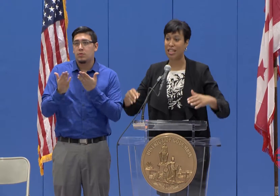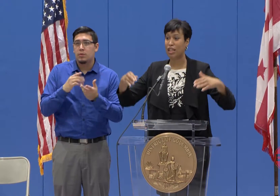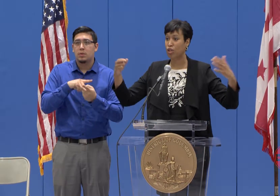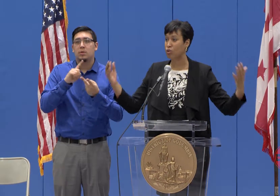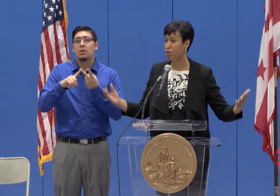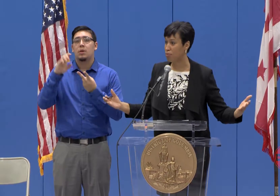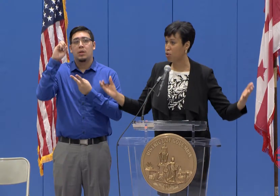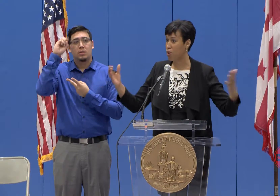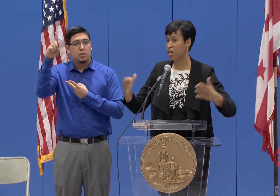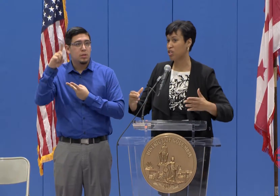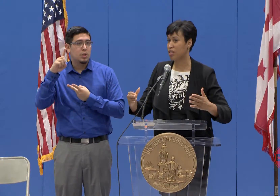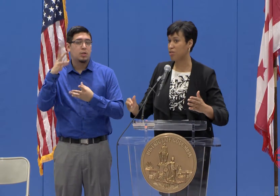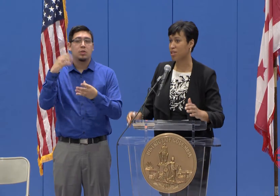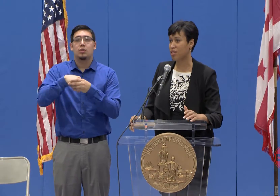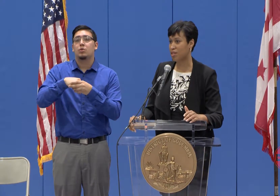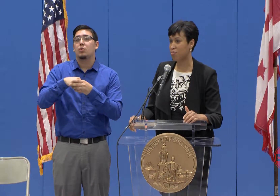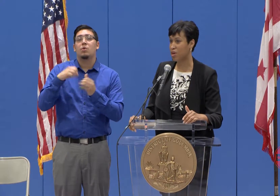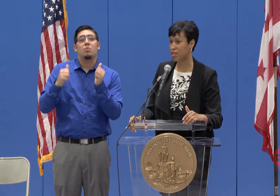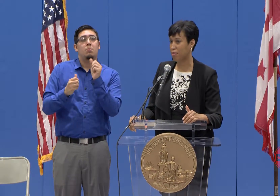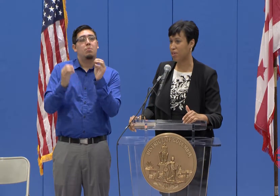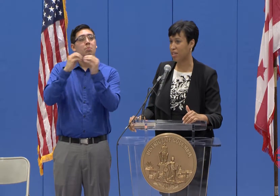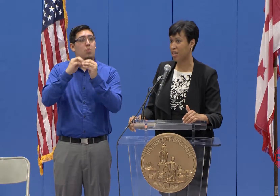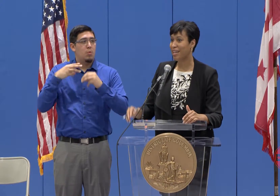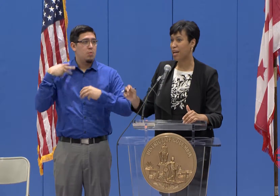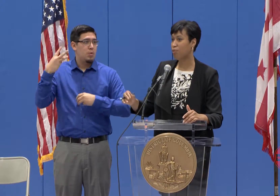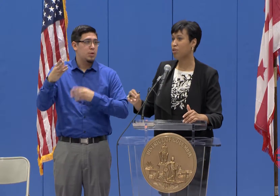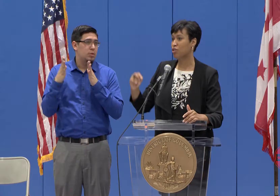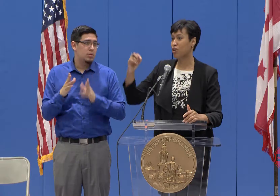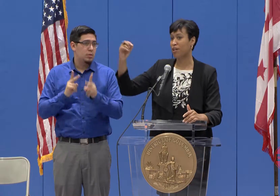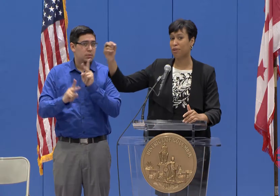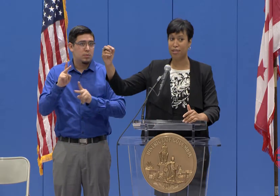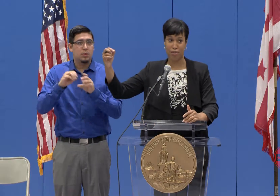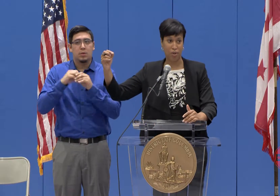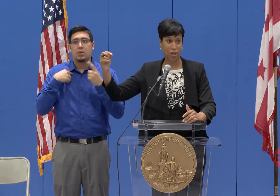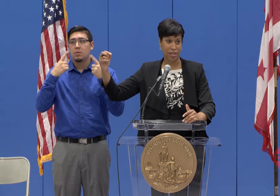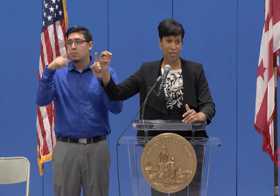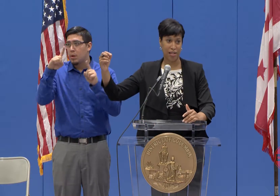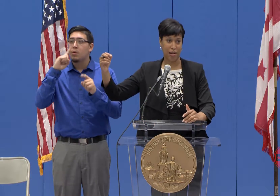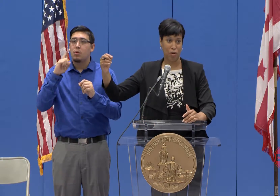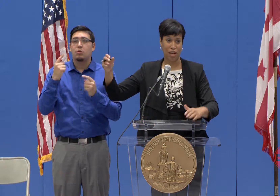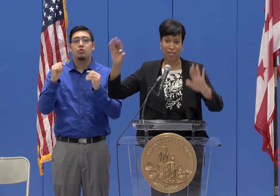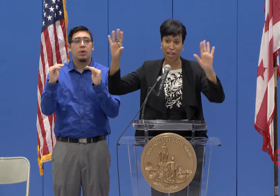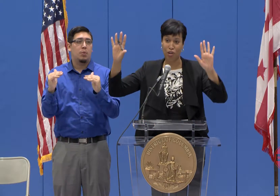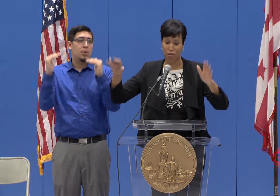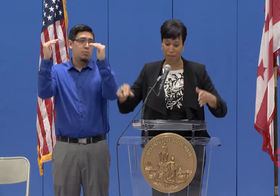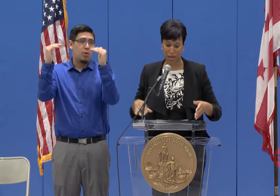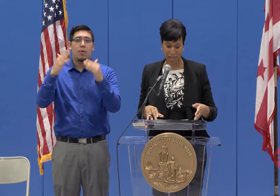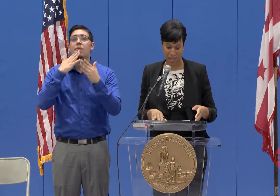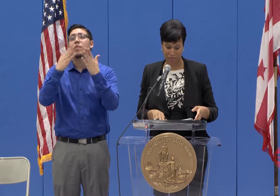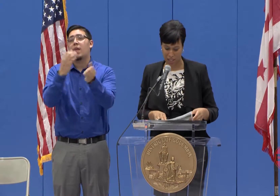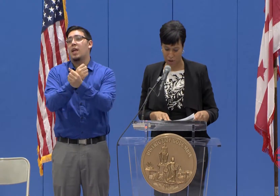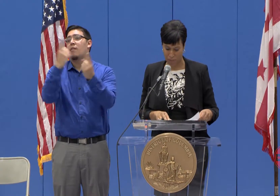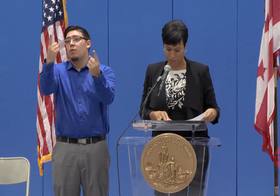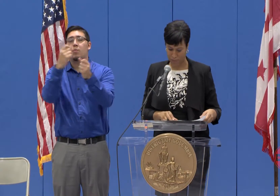AND INCLUDING MORE WASHINGTONIANS IN OUR PROSPERITY AND WE'RE GOING TO TRY TO RAISE THE BAR THIS TIME, OKAY?